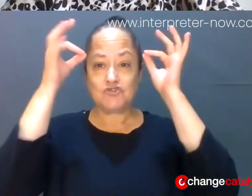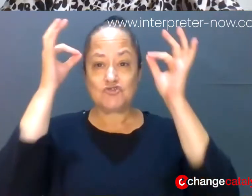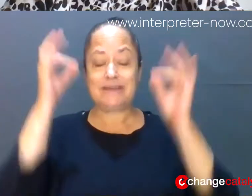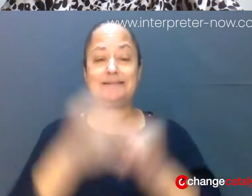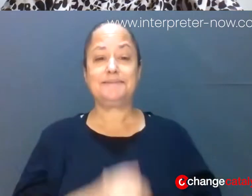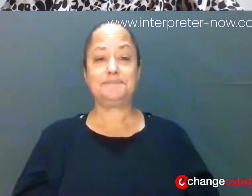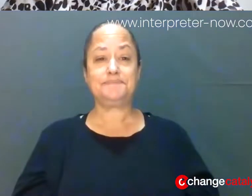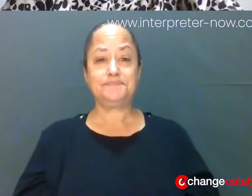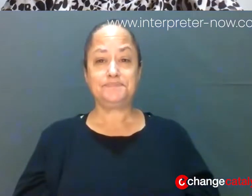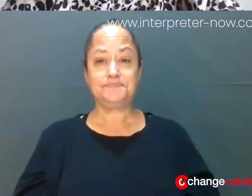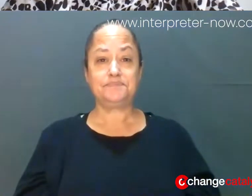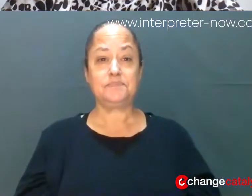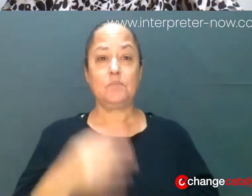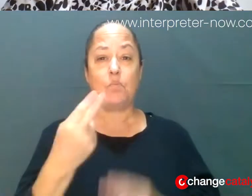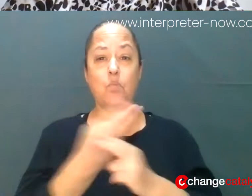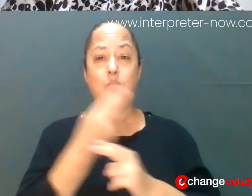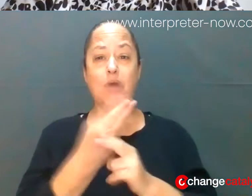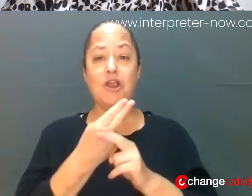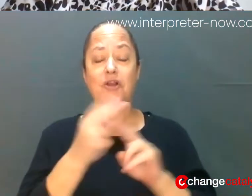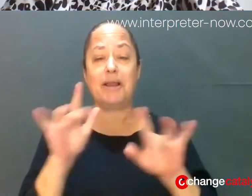I am wearing a bright blue shirt.